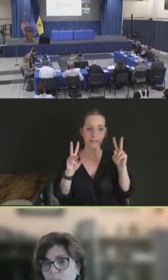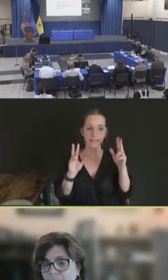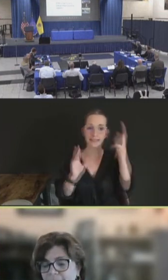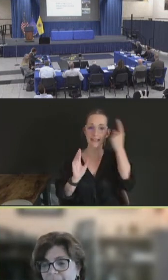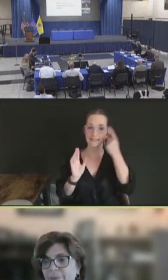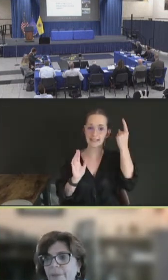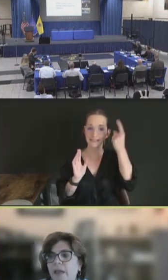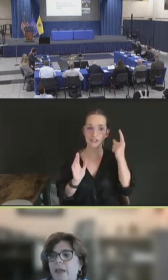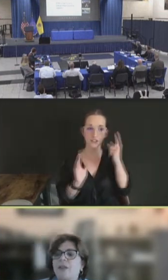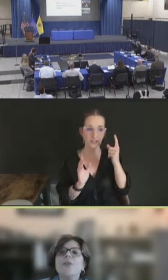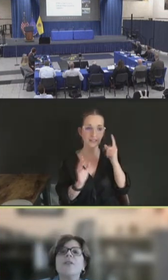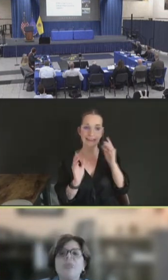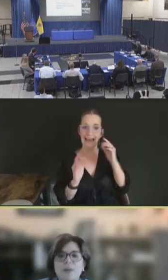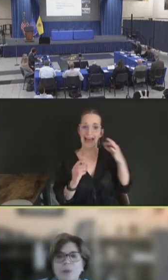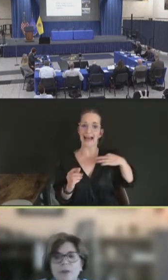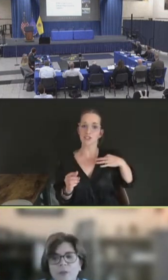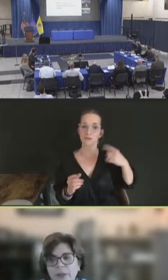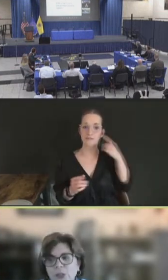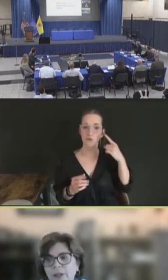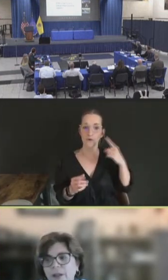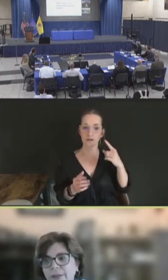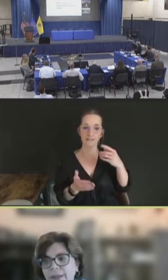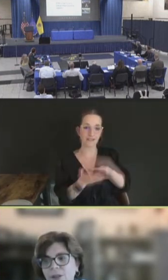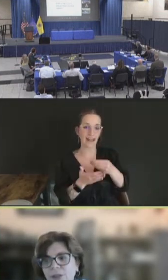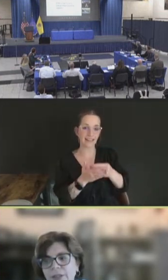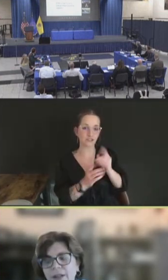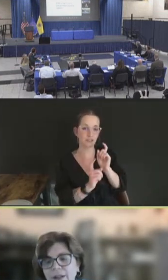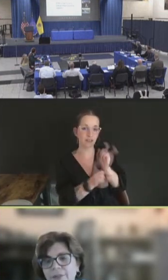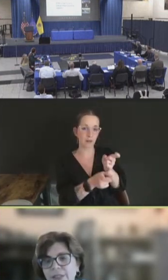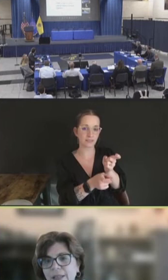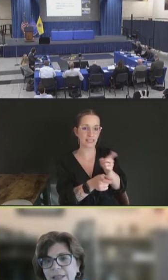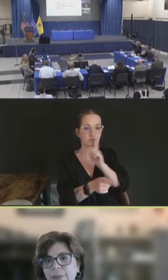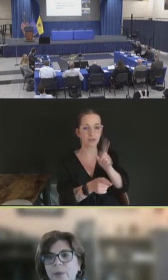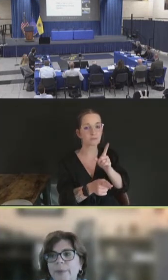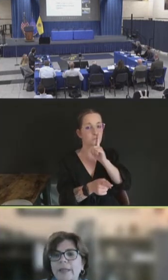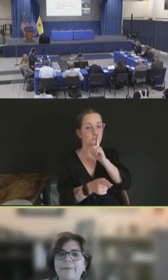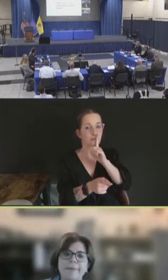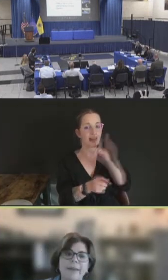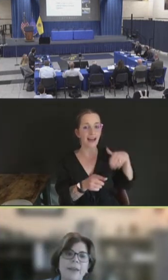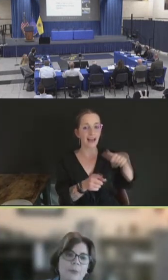awarded yet. You can find more information on the HRSA.gov CICP website. Thank you.